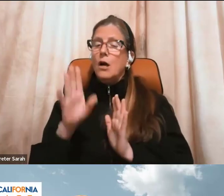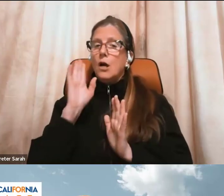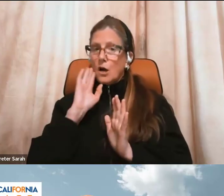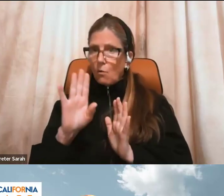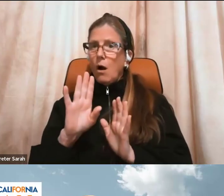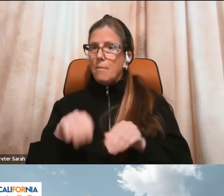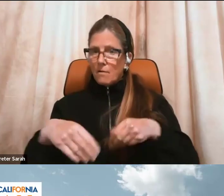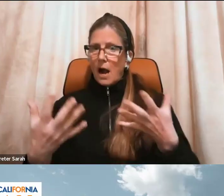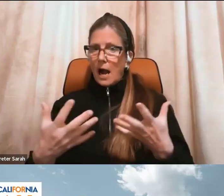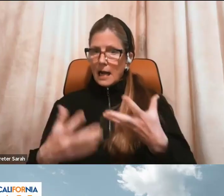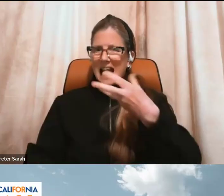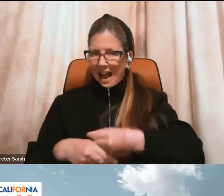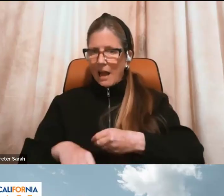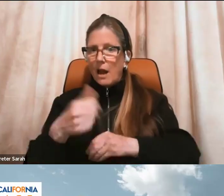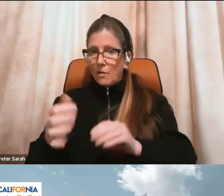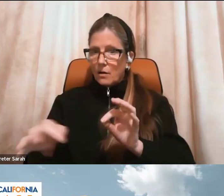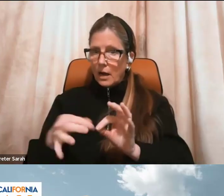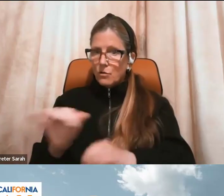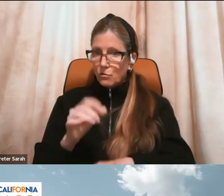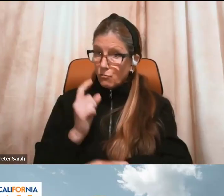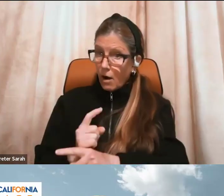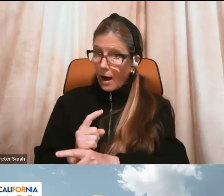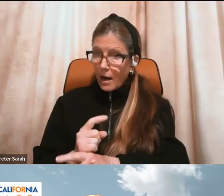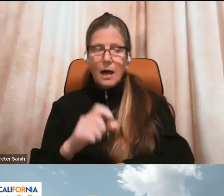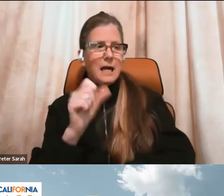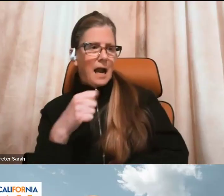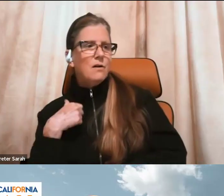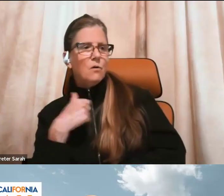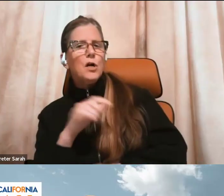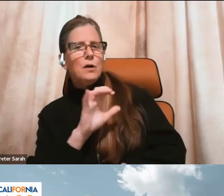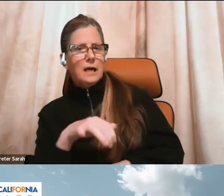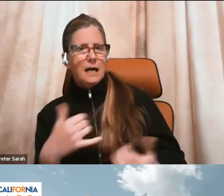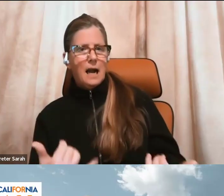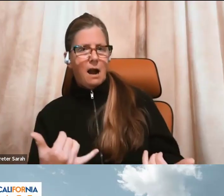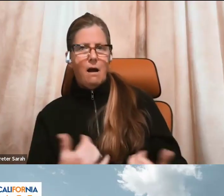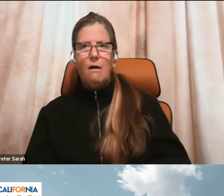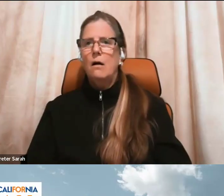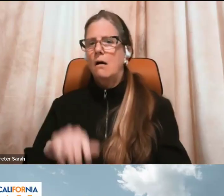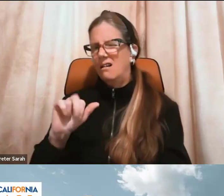Yes, we're working on that. Sounds good. Alright, just making sure